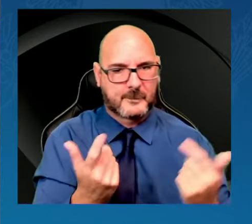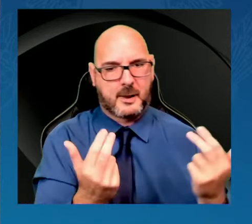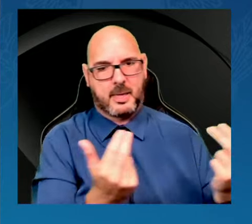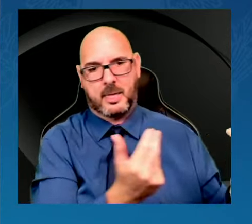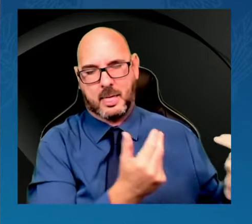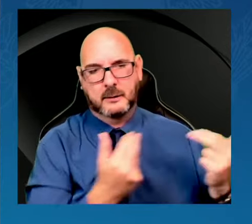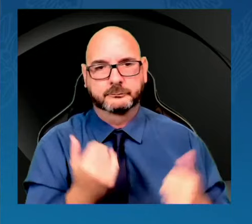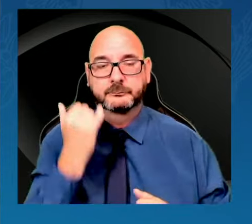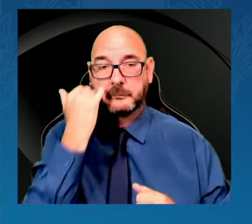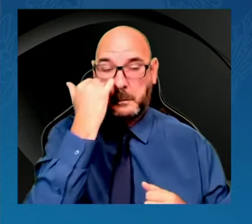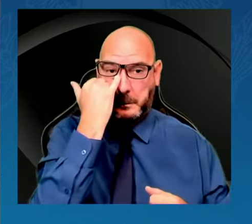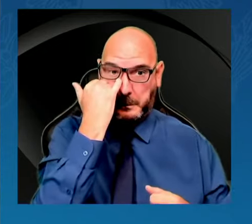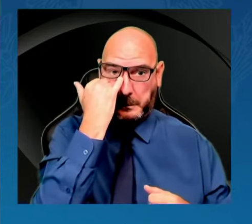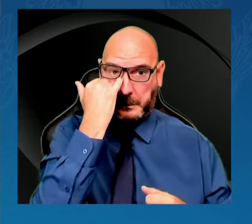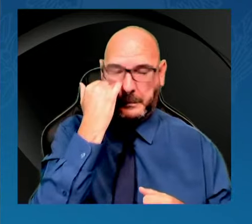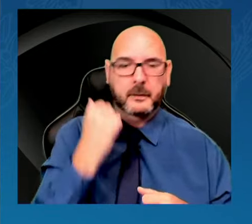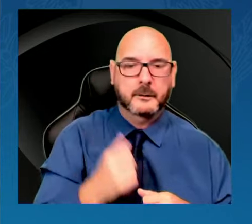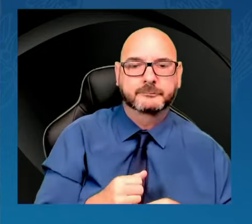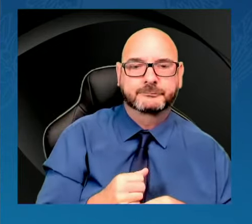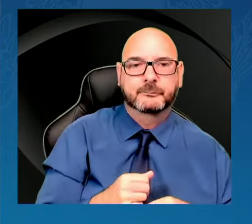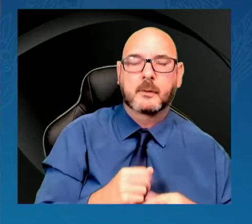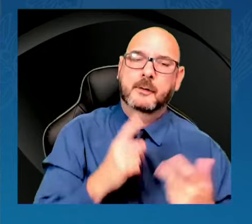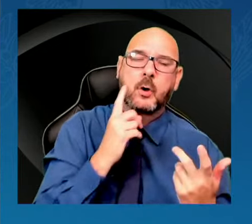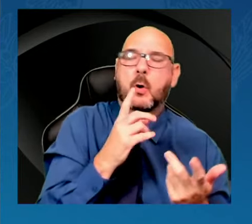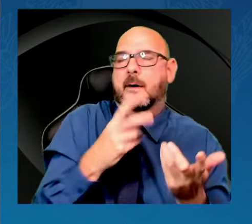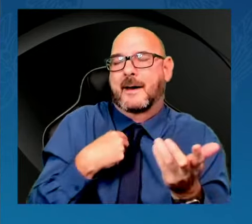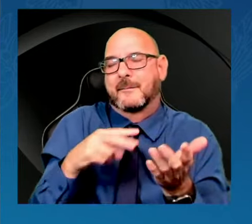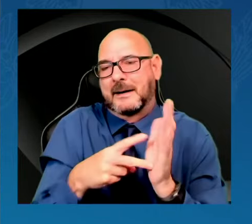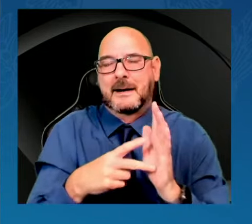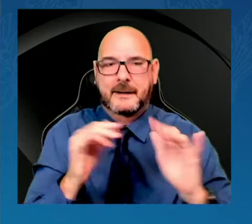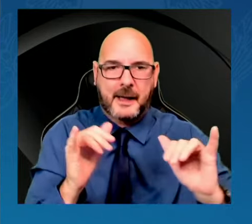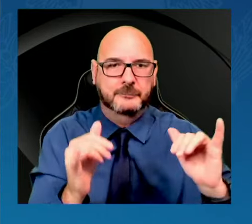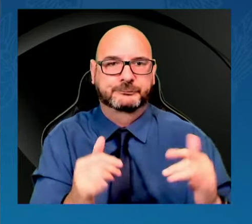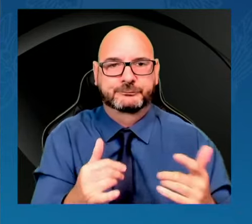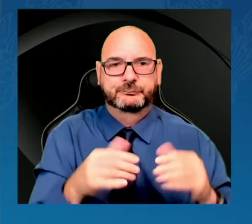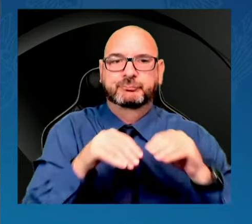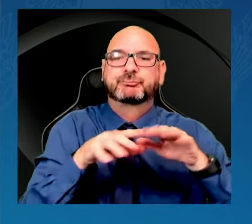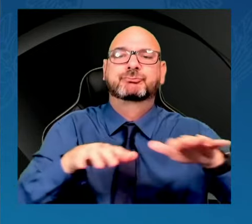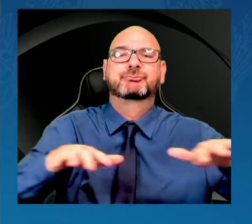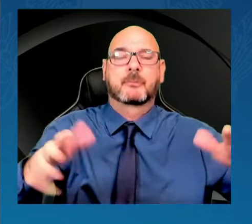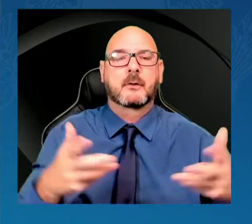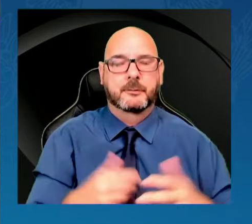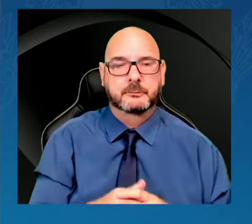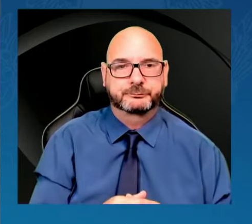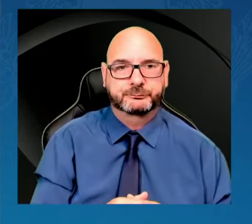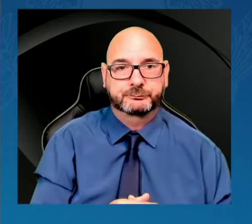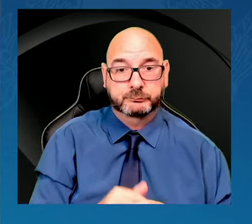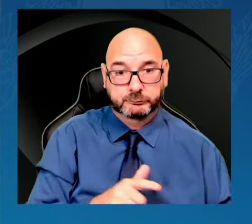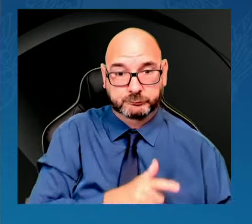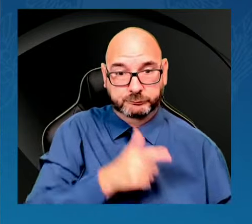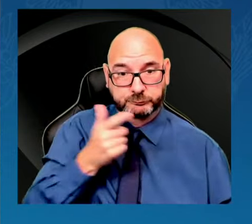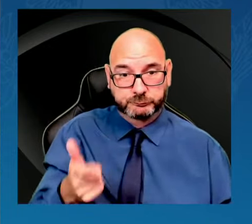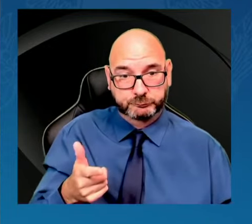Representative Pettersen: Well, I just want to thank you for your leadership on that as a mom, thinking about what communities are facing around lead pipes